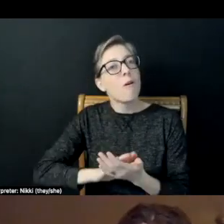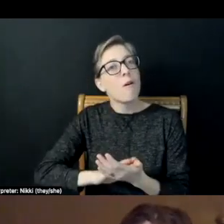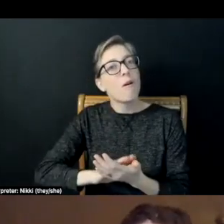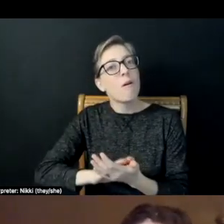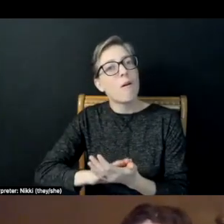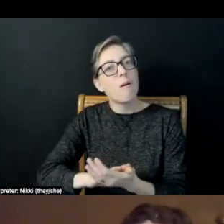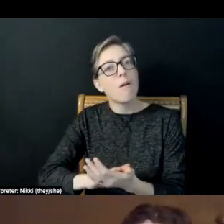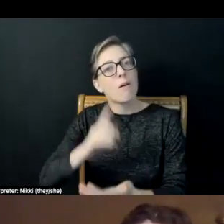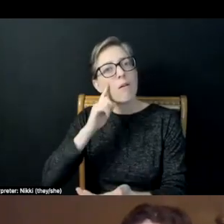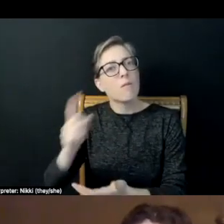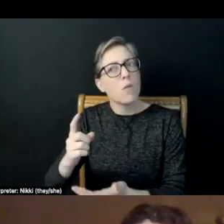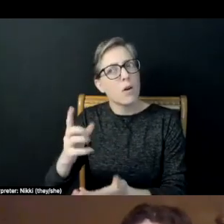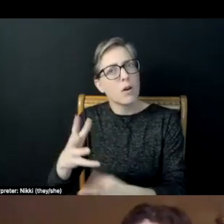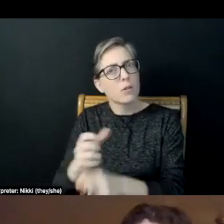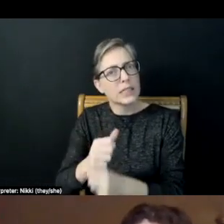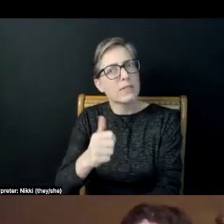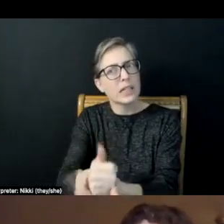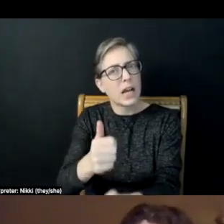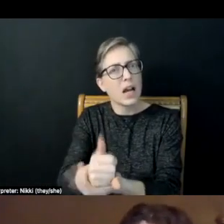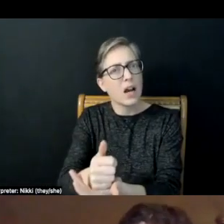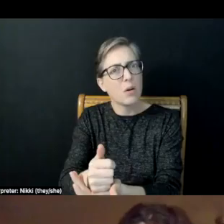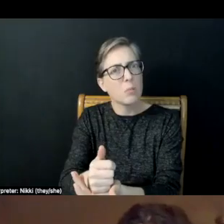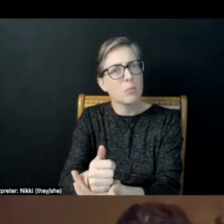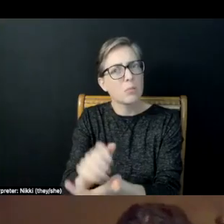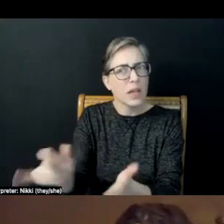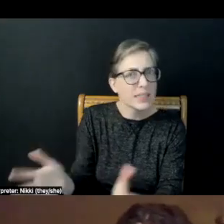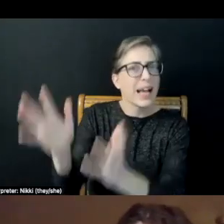I also remember the the nurse that I mentioned